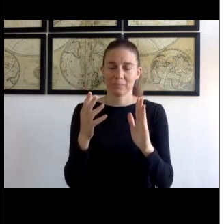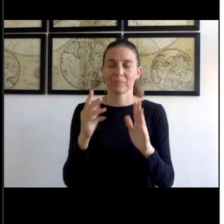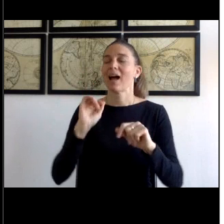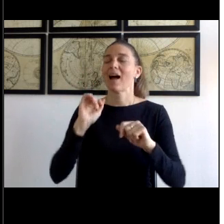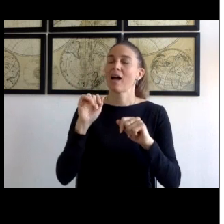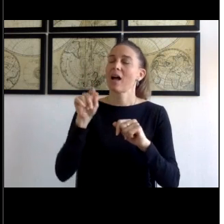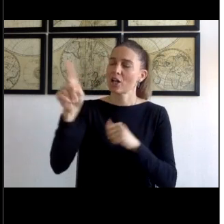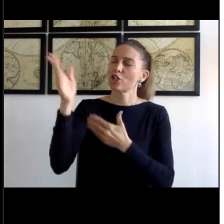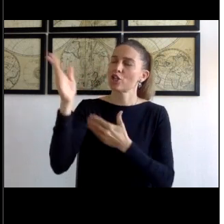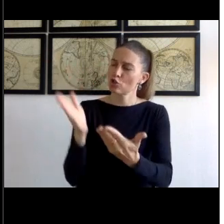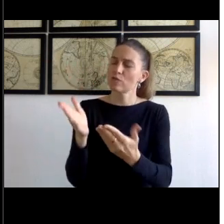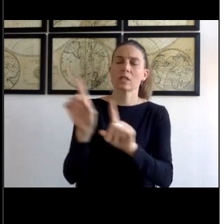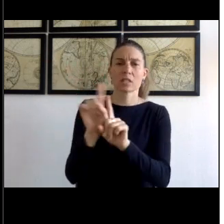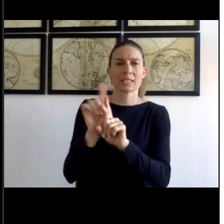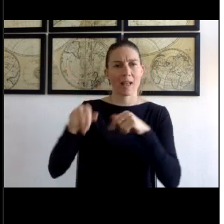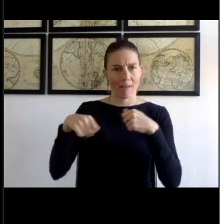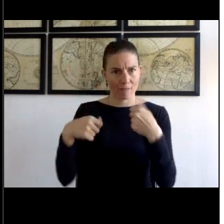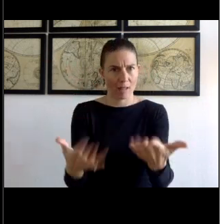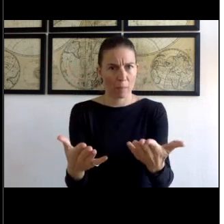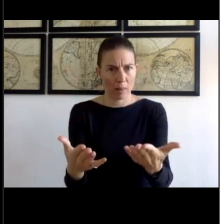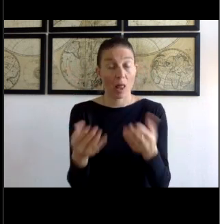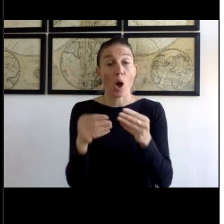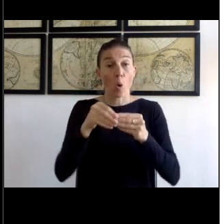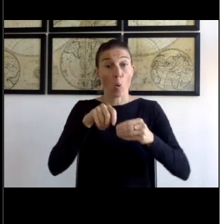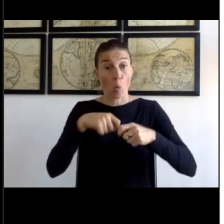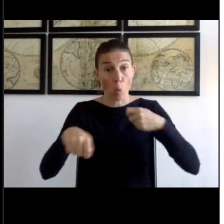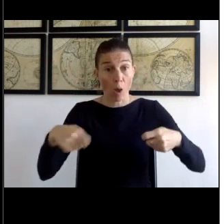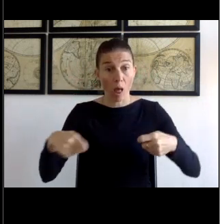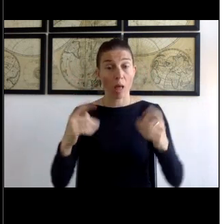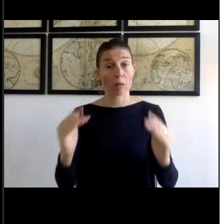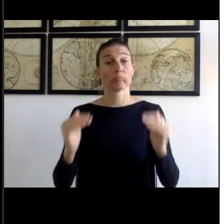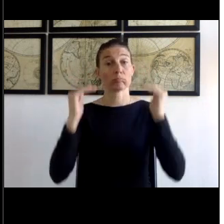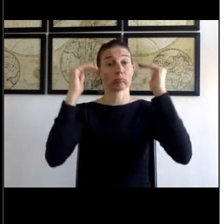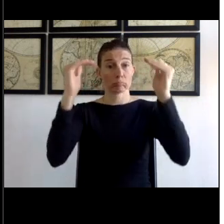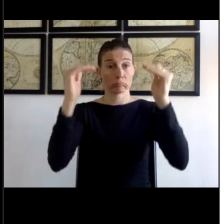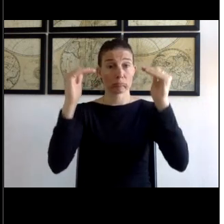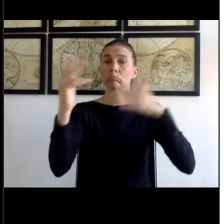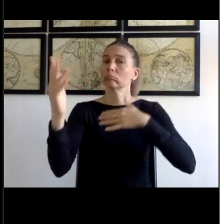of good quality services irrespective of your location or income.